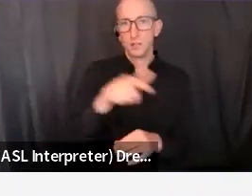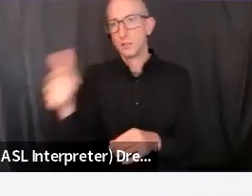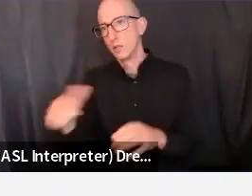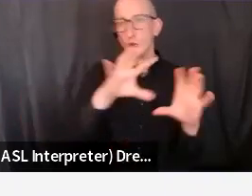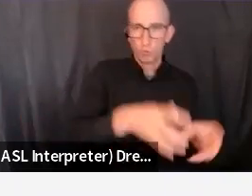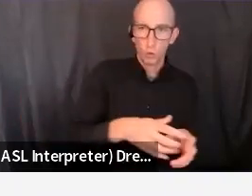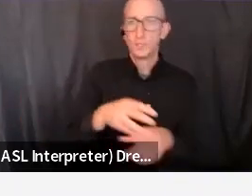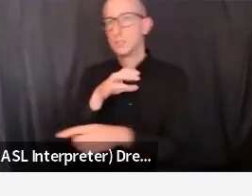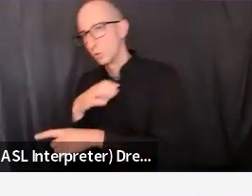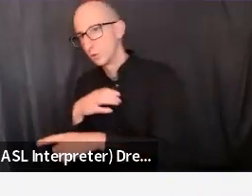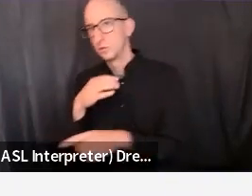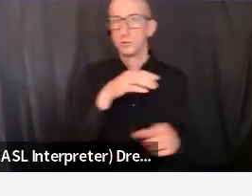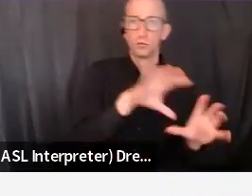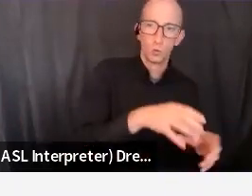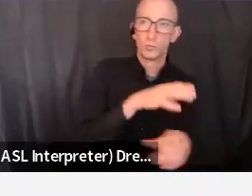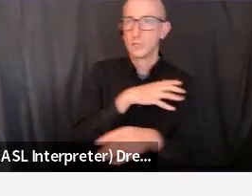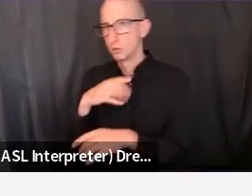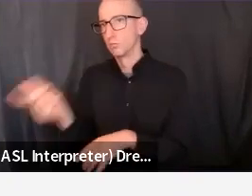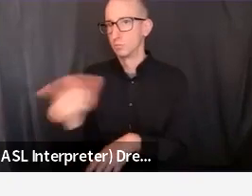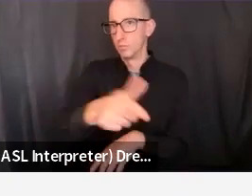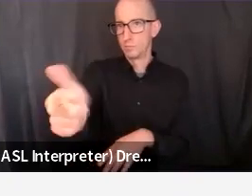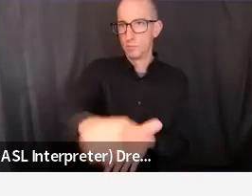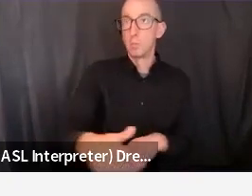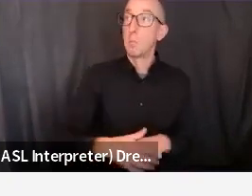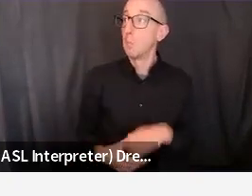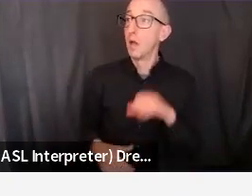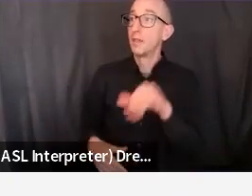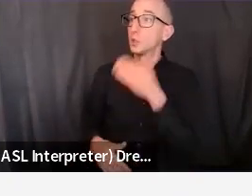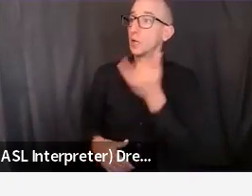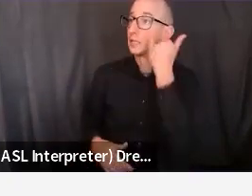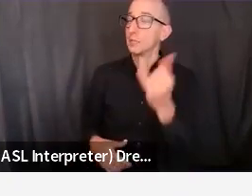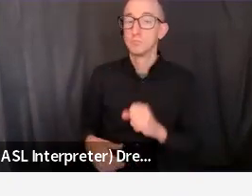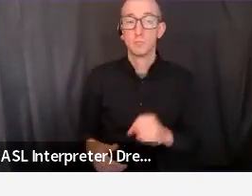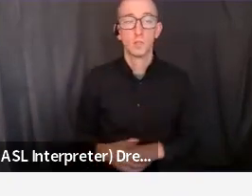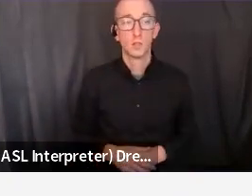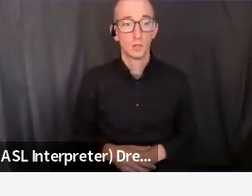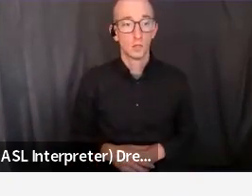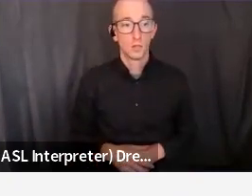roughly $500 million per grant and for planning projects up to $3 million per grant.